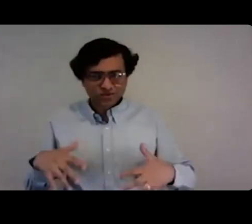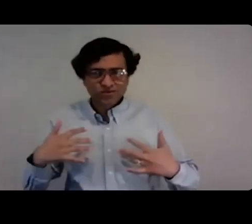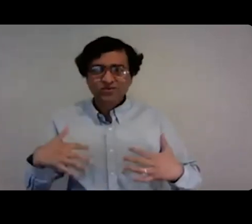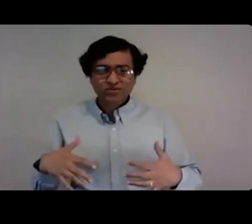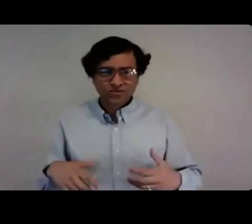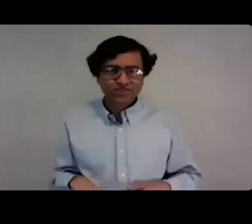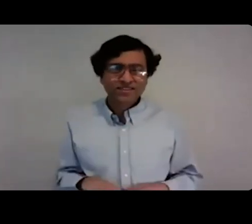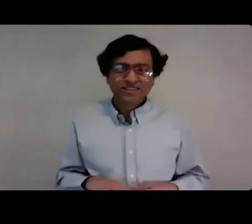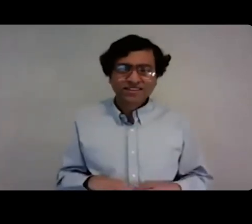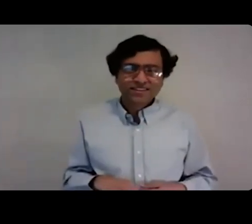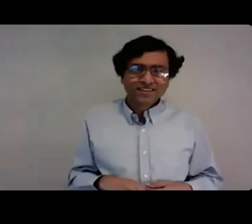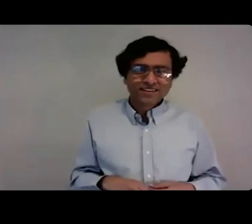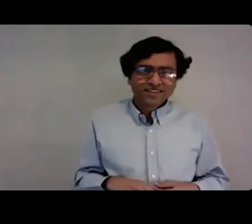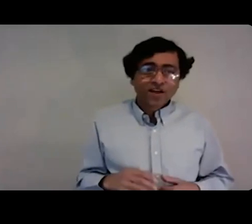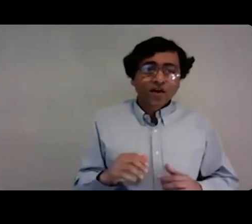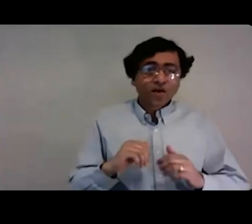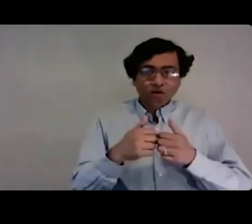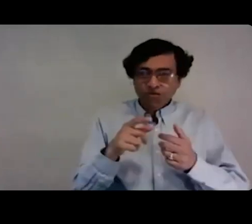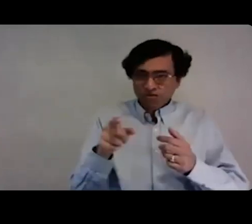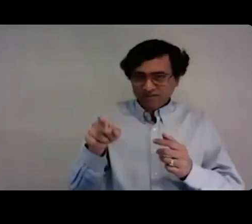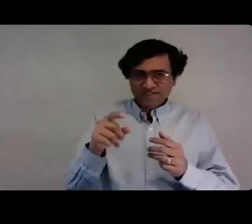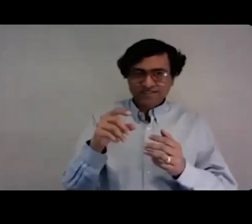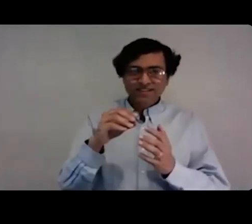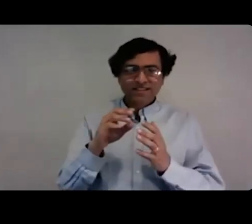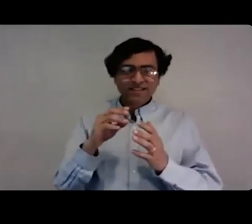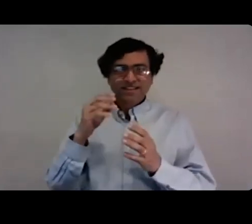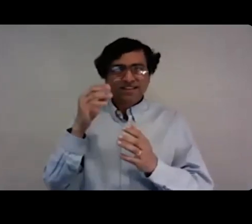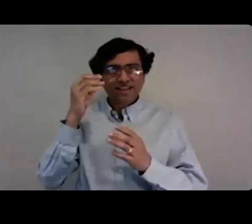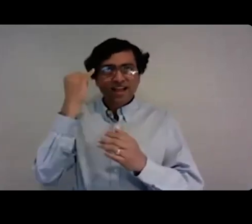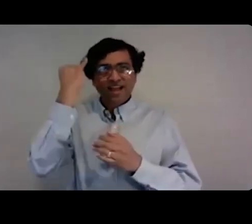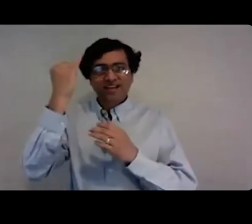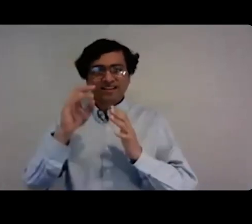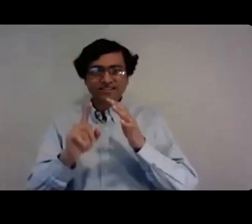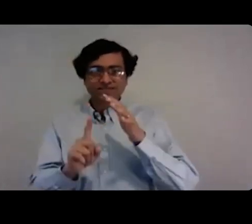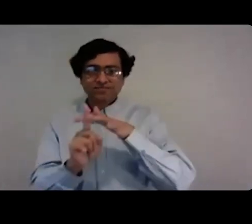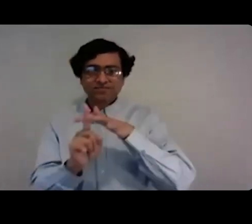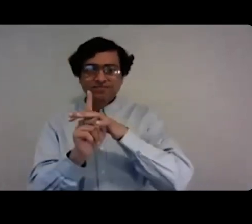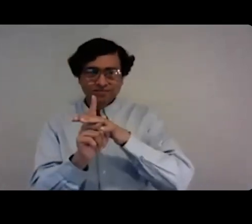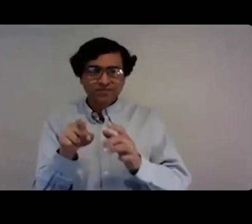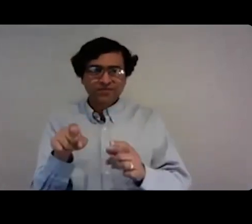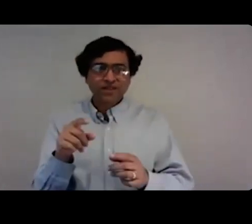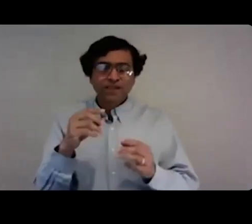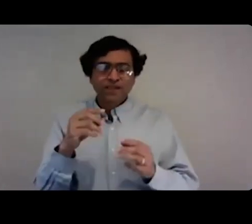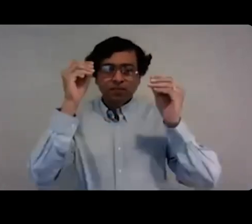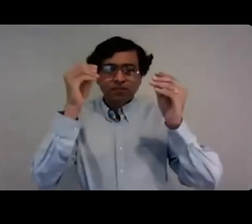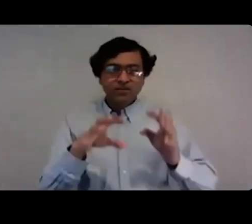They can sound similar because they seem so similar and confusion can result.